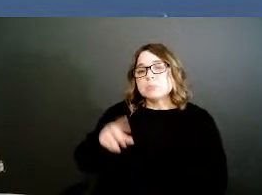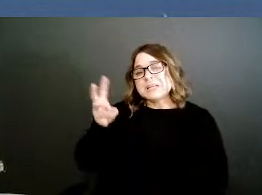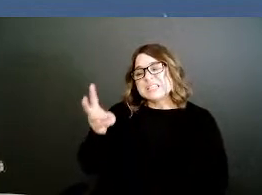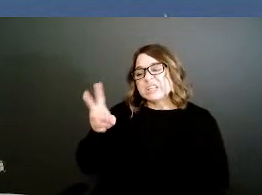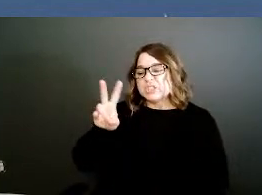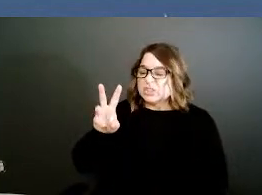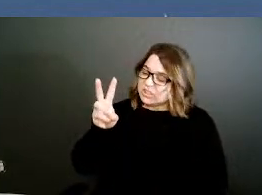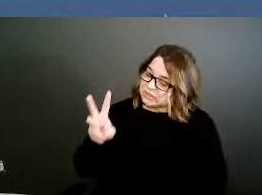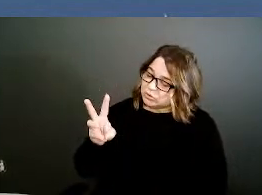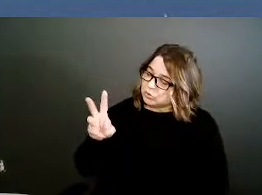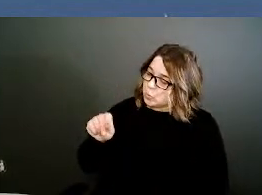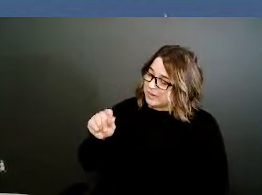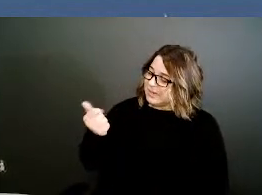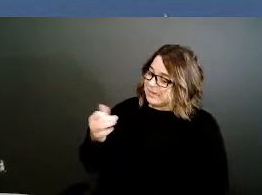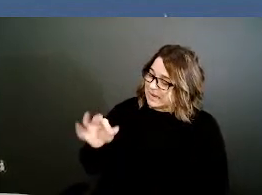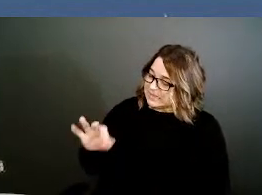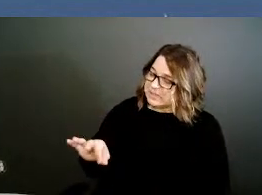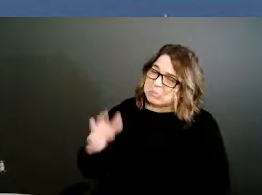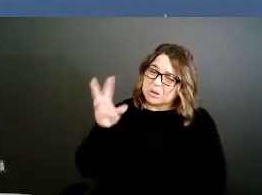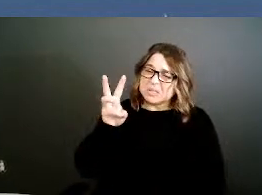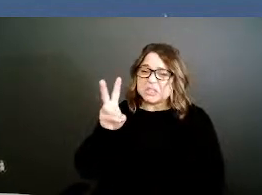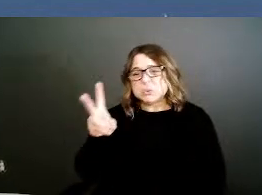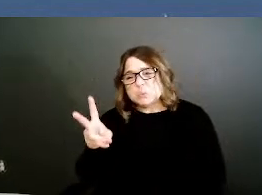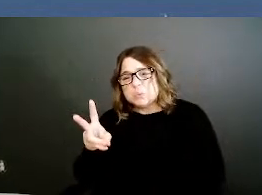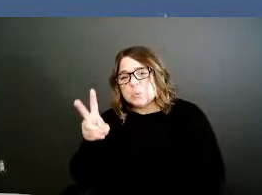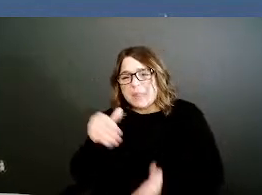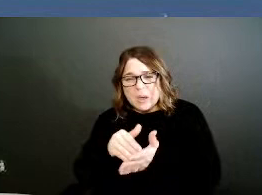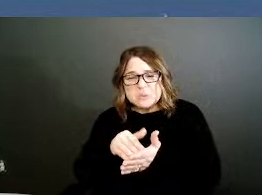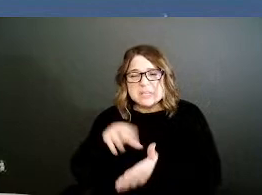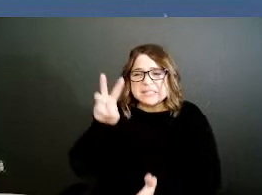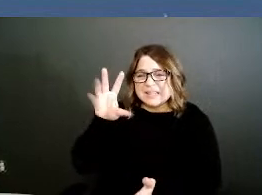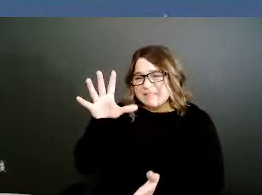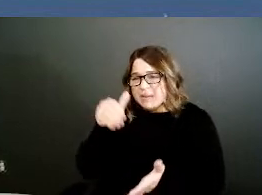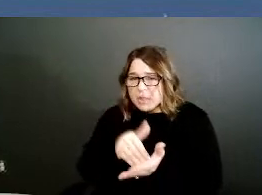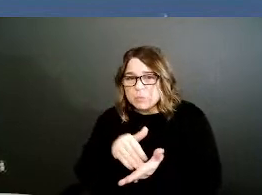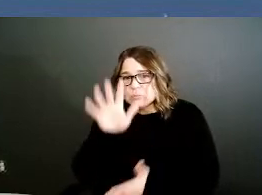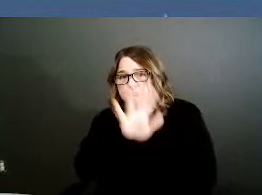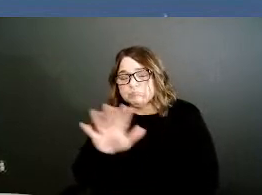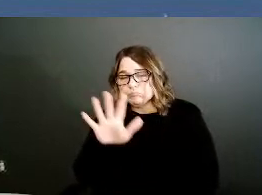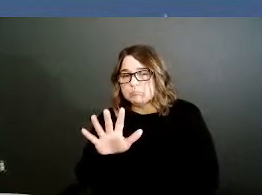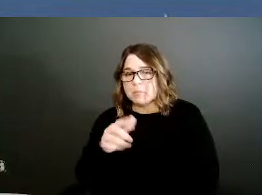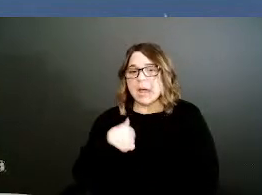$62,600, IT'S A LITTLE HIGHER NOW, PROBABLY AROUND $65,000. I DID NOTICE THAT NEITHER THE RESOLUTION PASSED IN